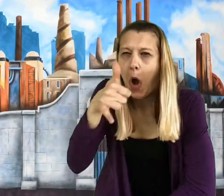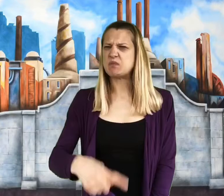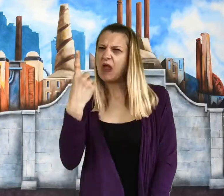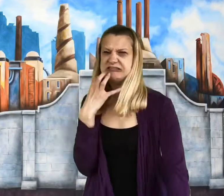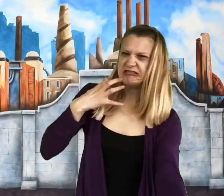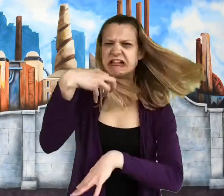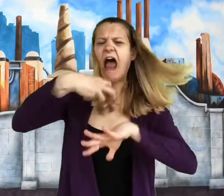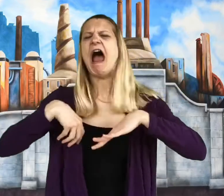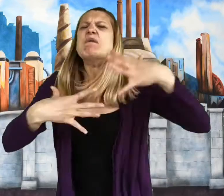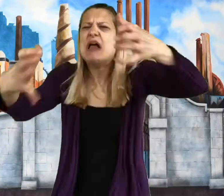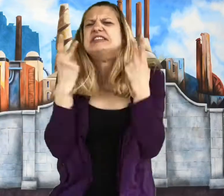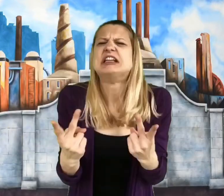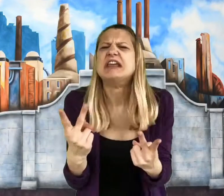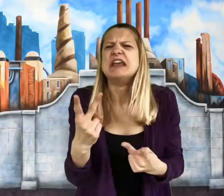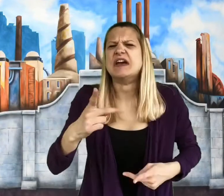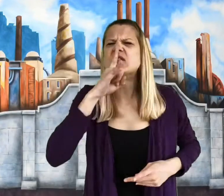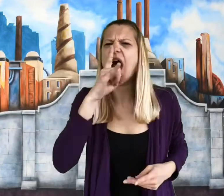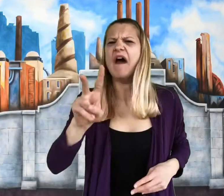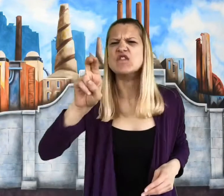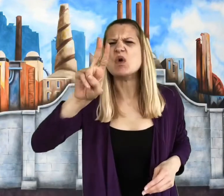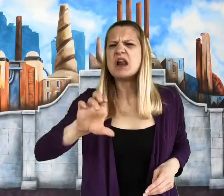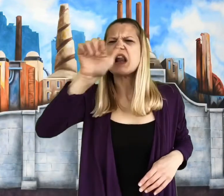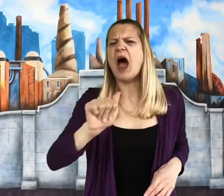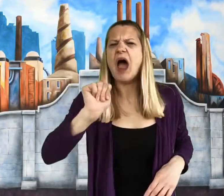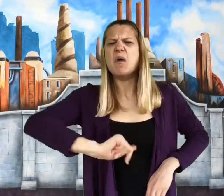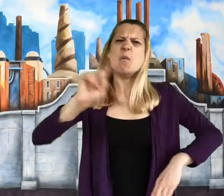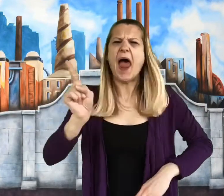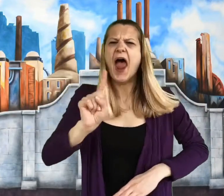"Where is Veruca Salt?" shouted another voice in the crowd.